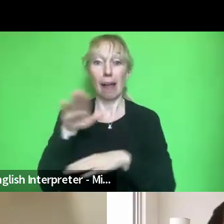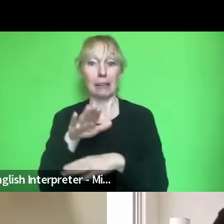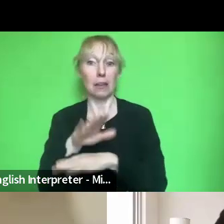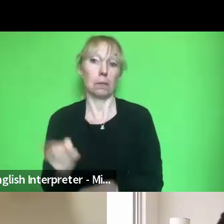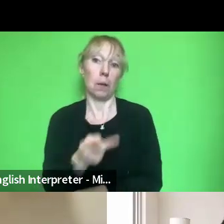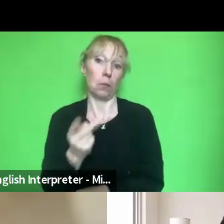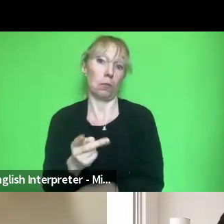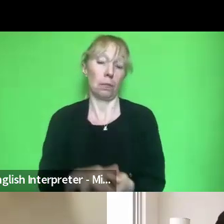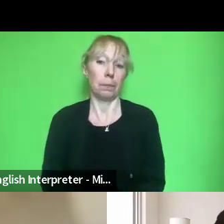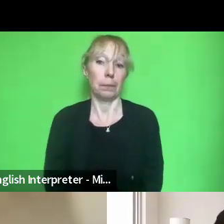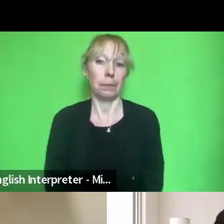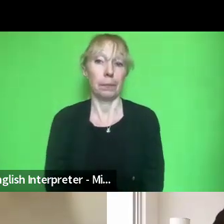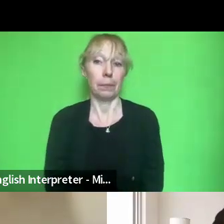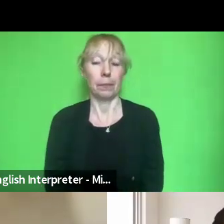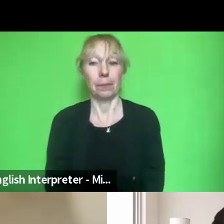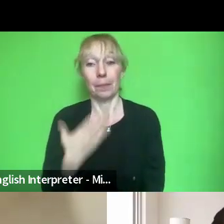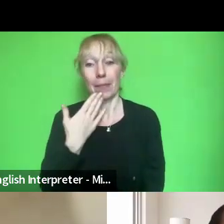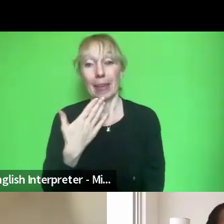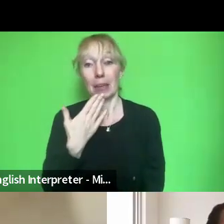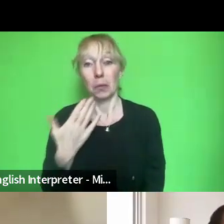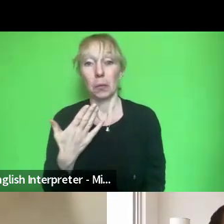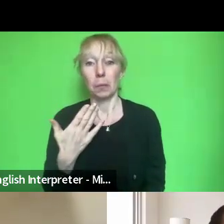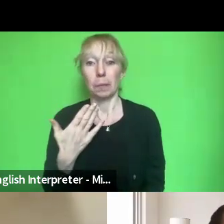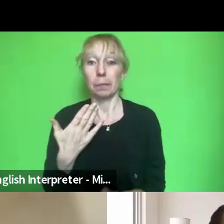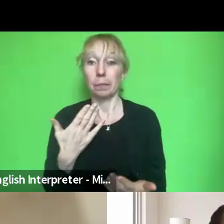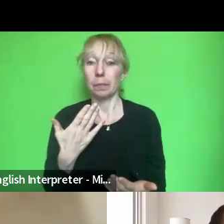Amelia: Thank you. Miriam or Alice, did you want to come in and add anything?